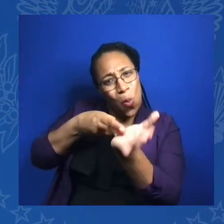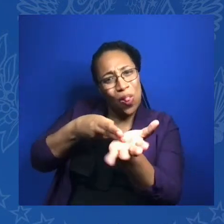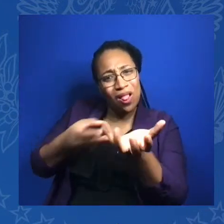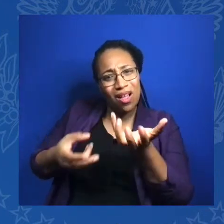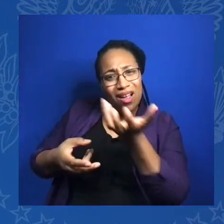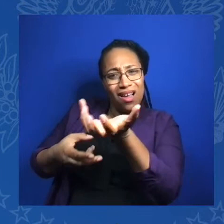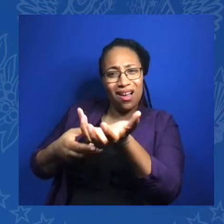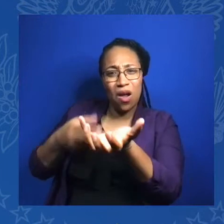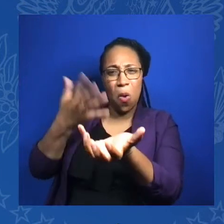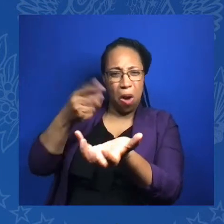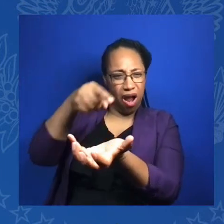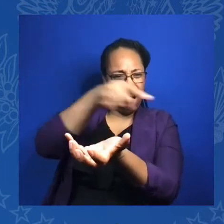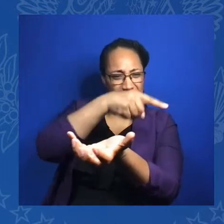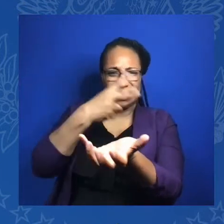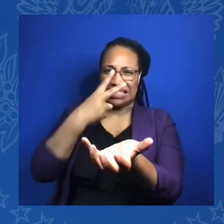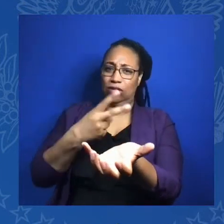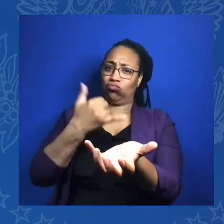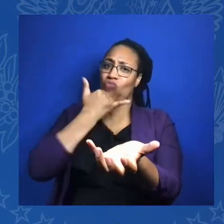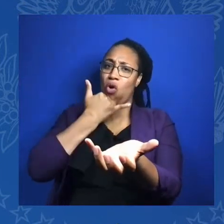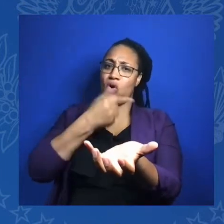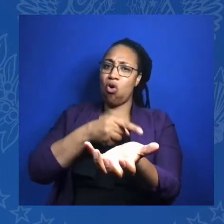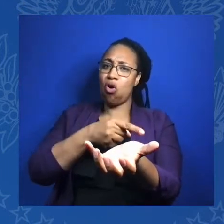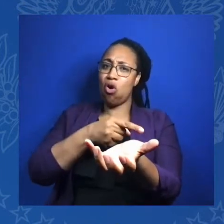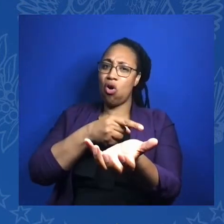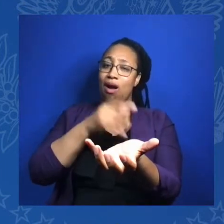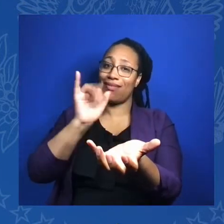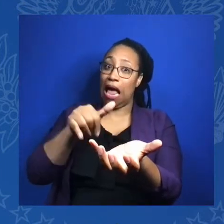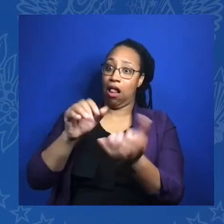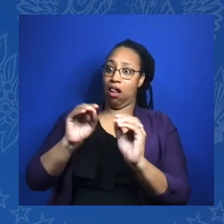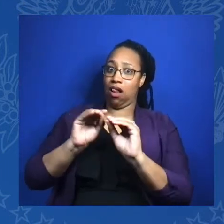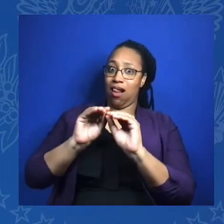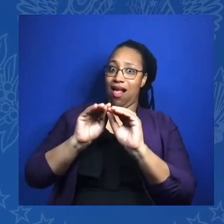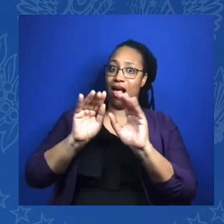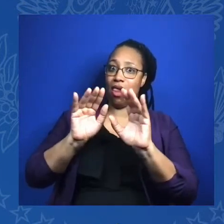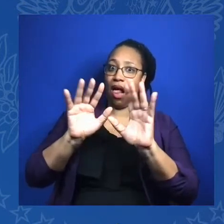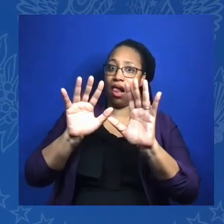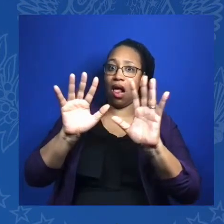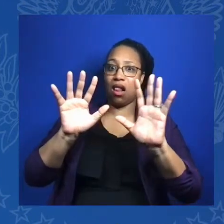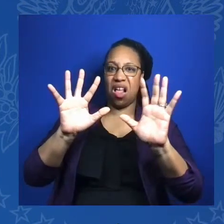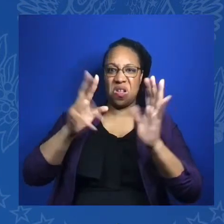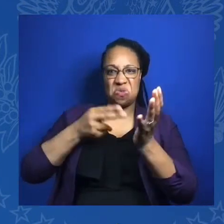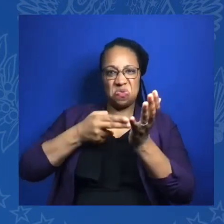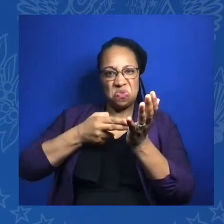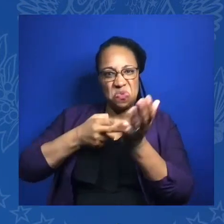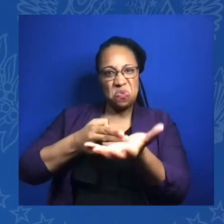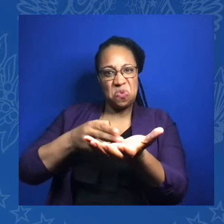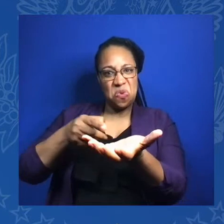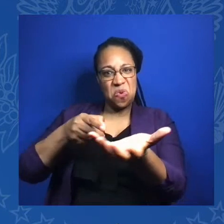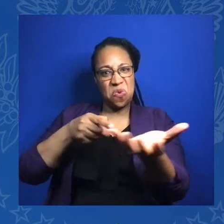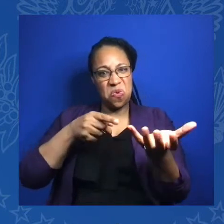That's the sacred view, in my view. That's the sacred charge of a free press. And I mean that.